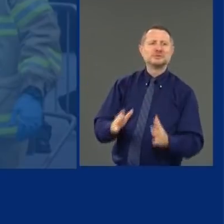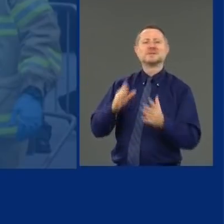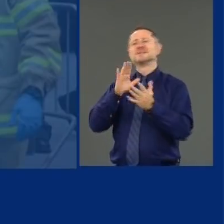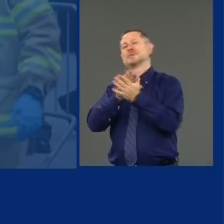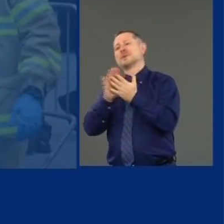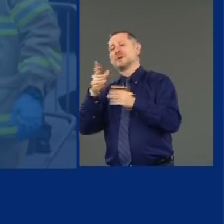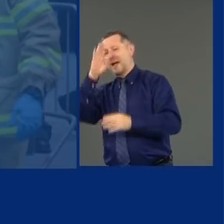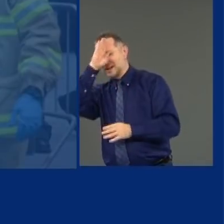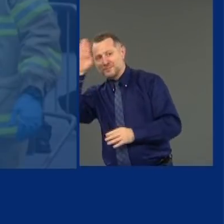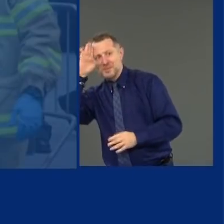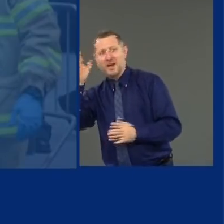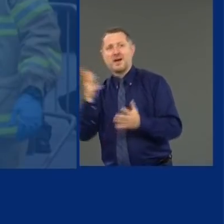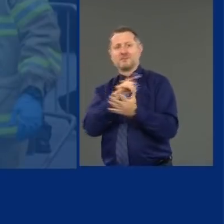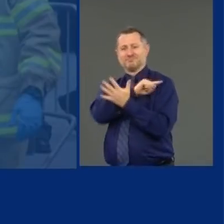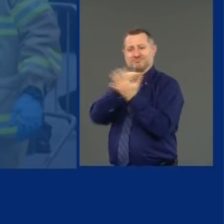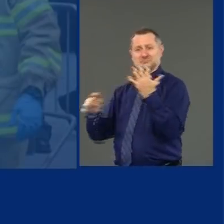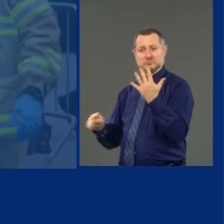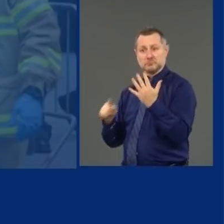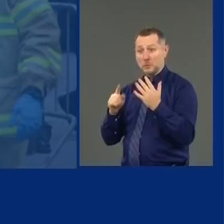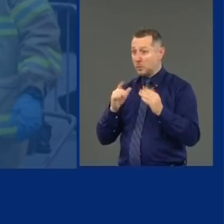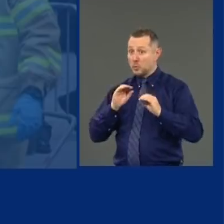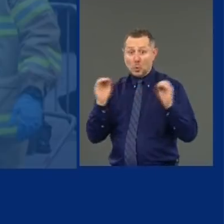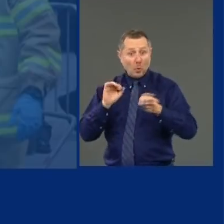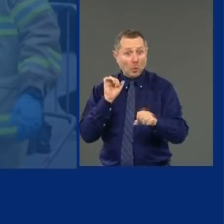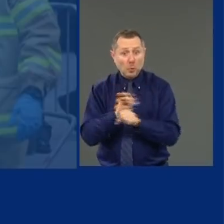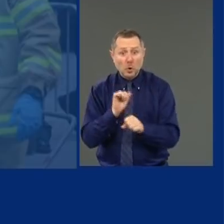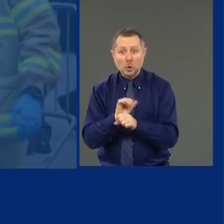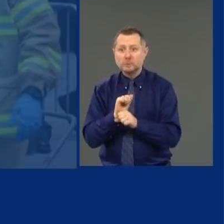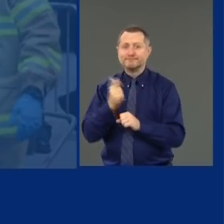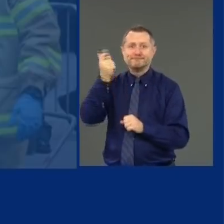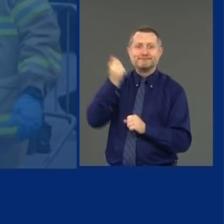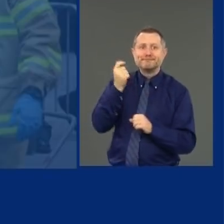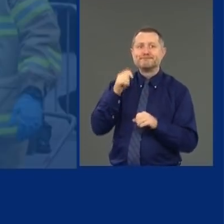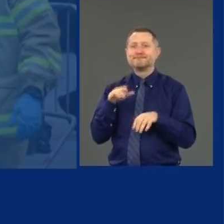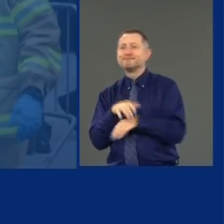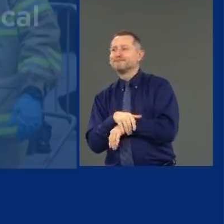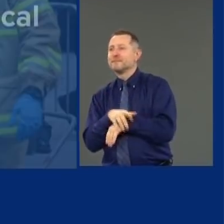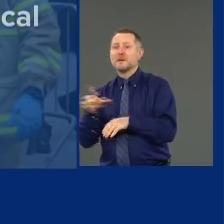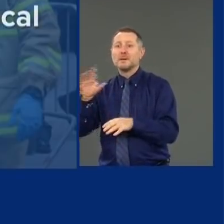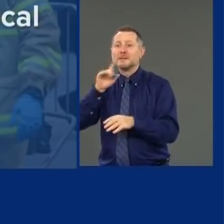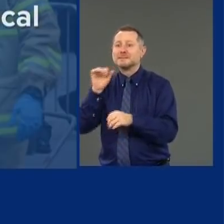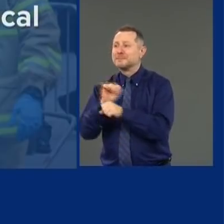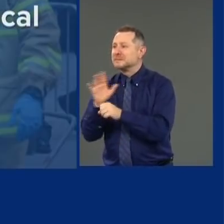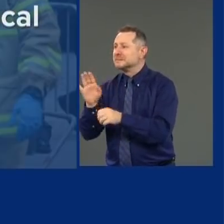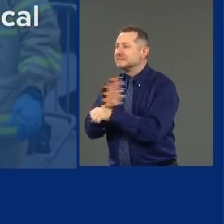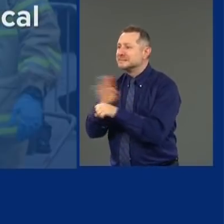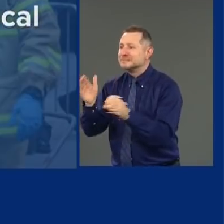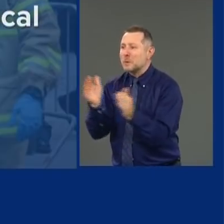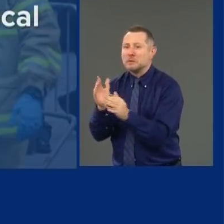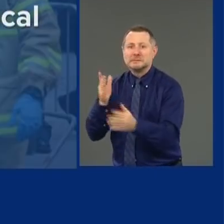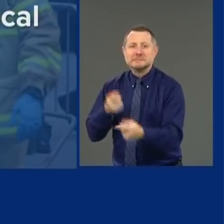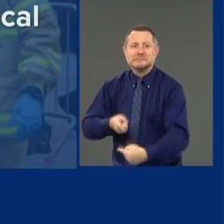AMERICANS? RIGHT? POLICE OFFICERS, FIREFIGHTERS, SCHOOL TEACHERS, HOSPITAL, UNEMPLOYED PEOPLE.